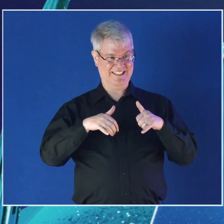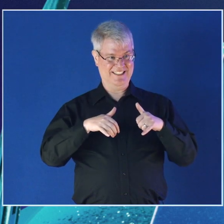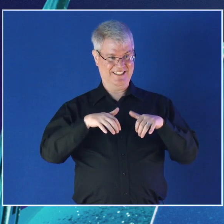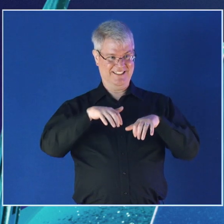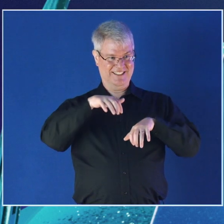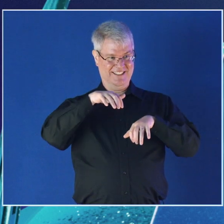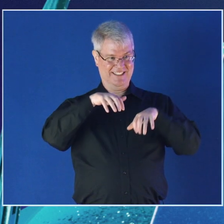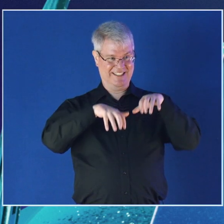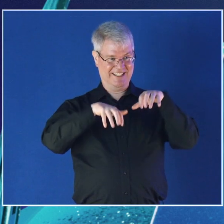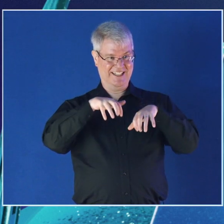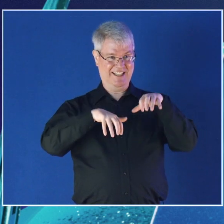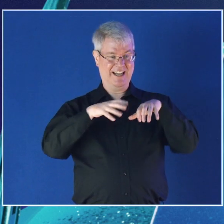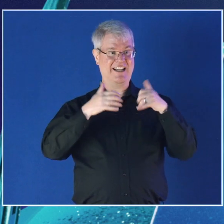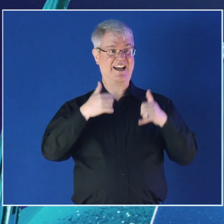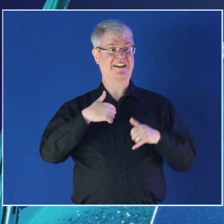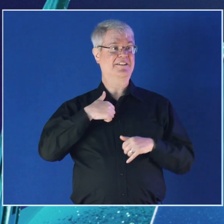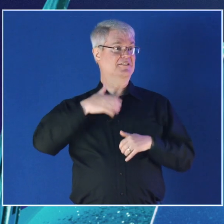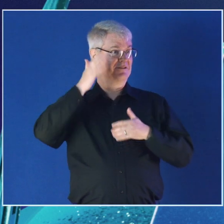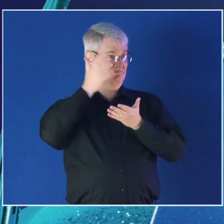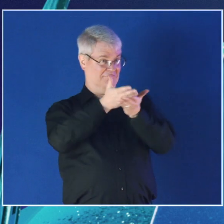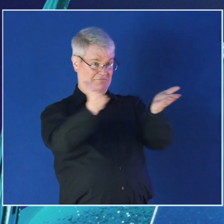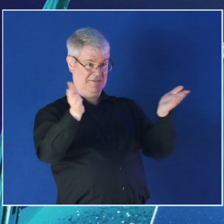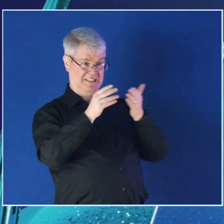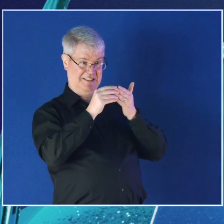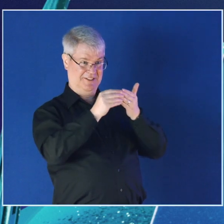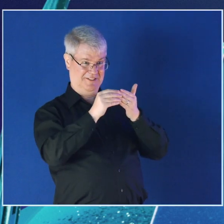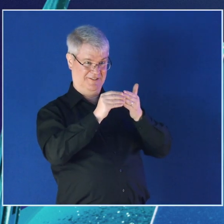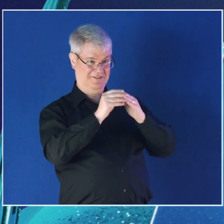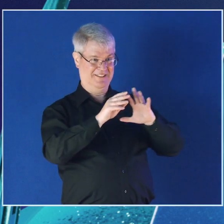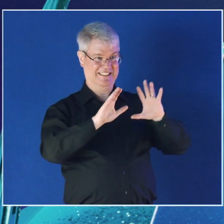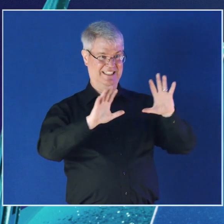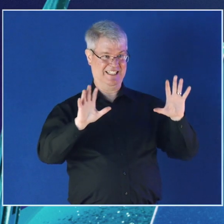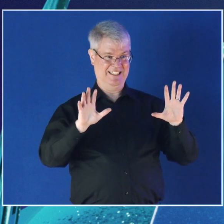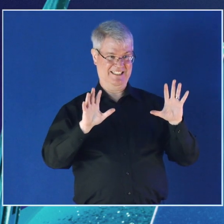We know executives speak two languages, PowerPoint and money,